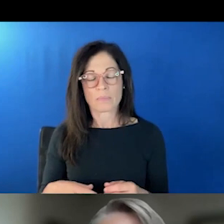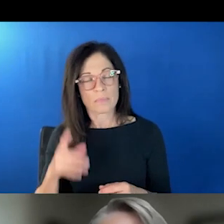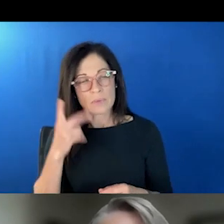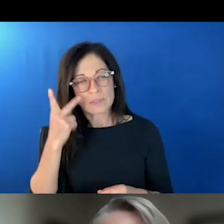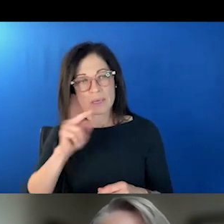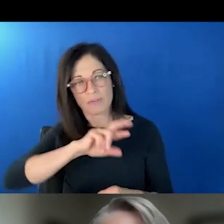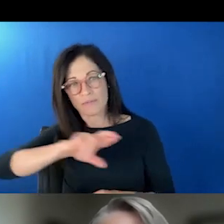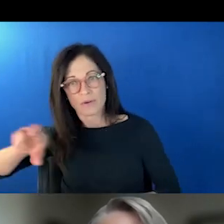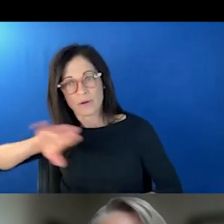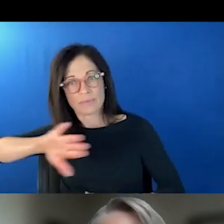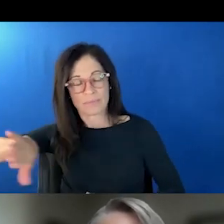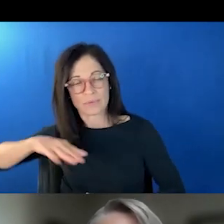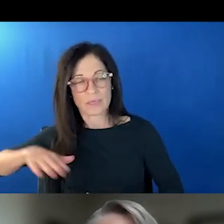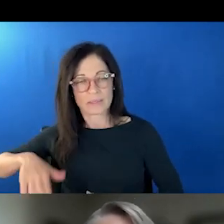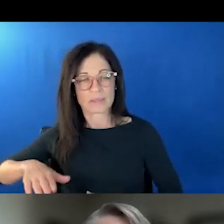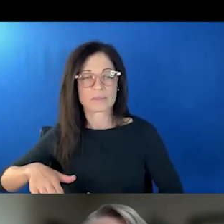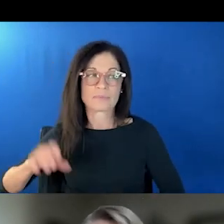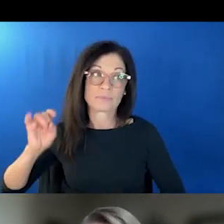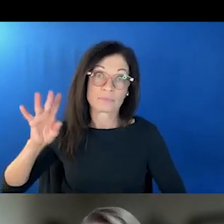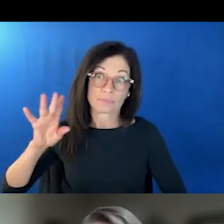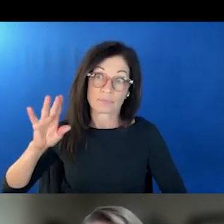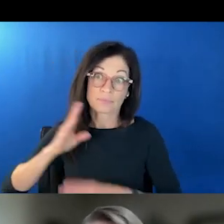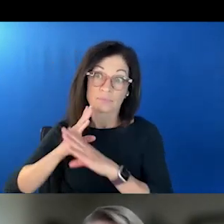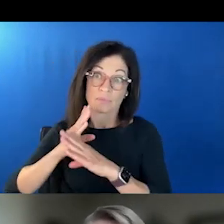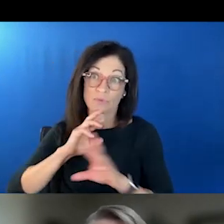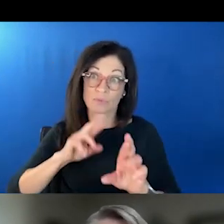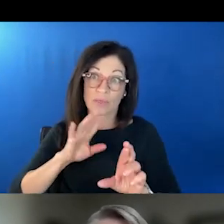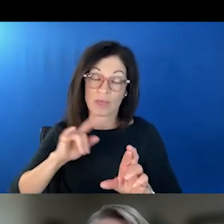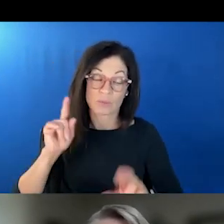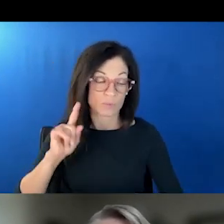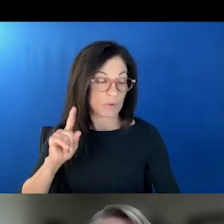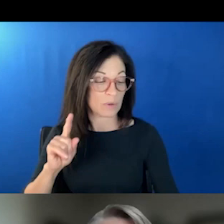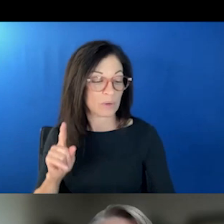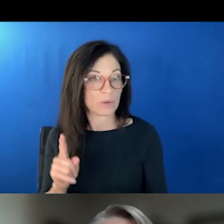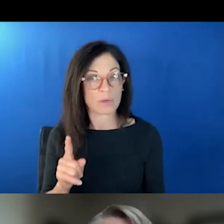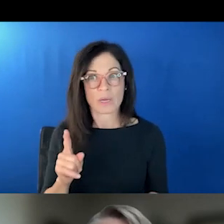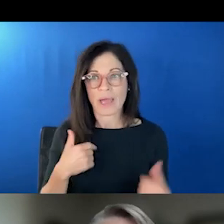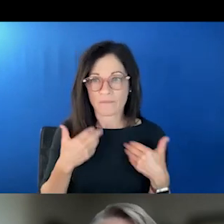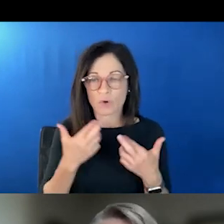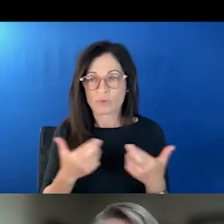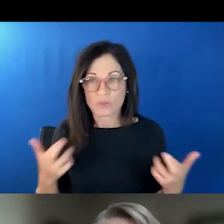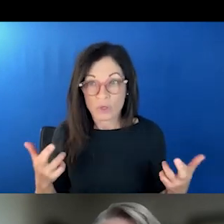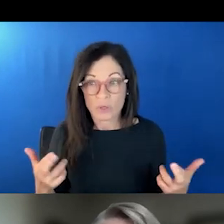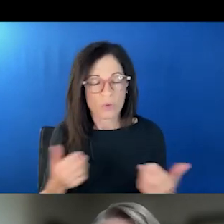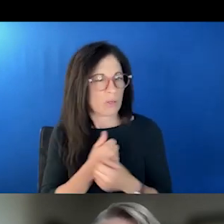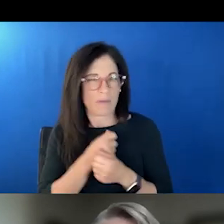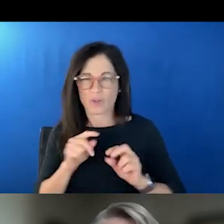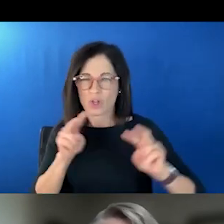AT THE BOTTOM IS SAYS CRISIS PREVENTION AND RESPONSE. THAT IS WHERE WE HAVE THOSE RESOURCE. WOULD LOVE FOR YOU TO LOOK AROUND.